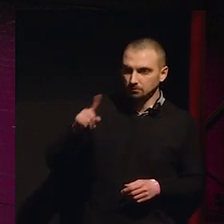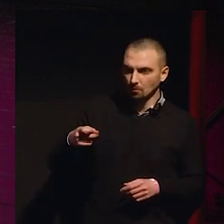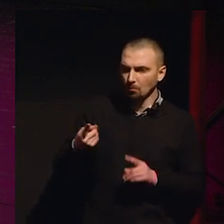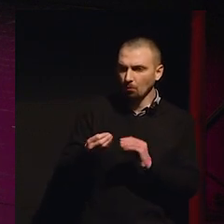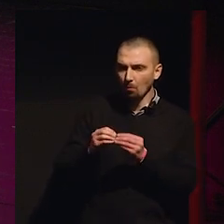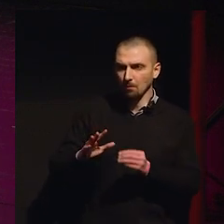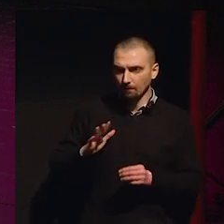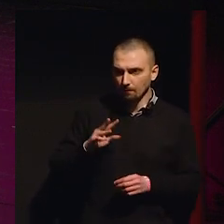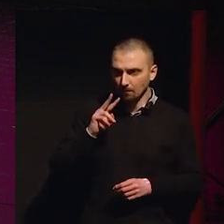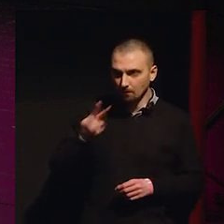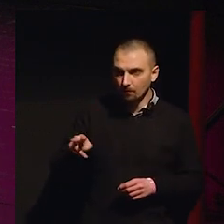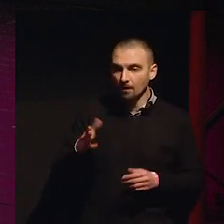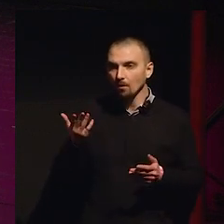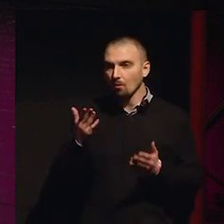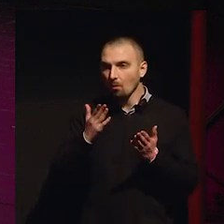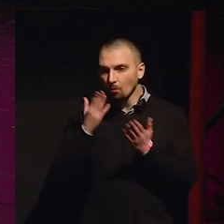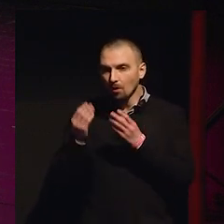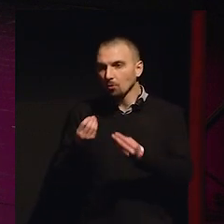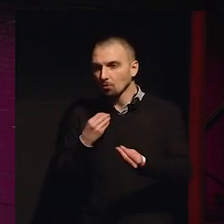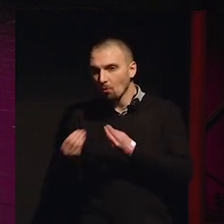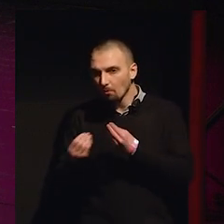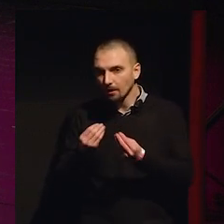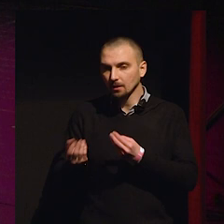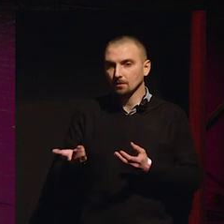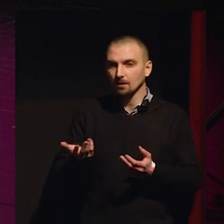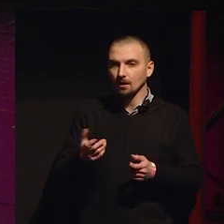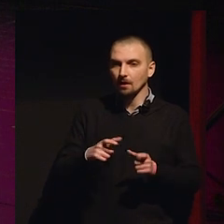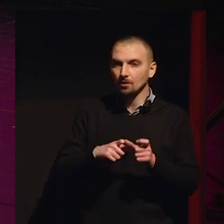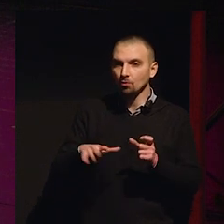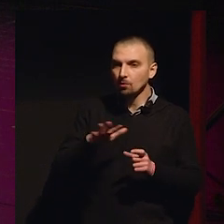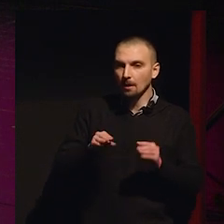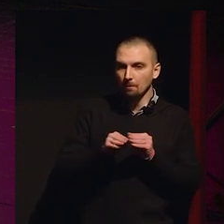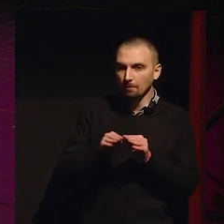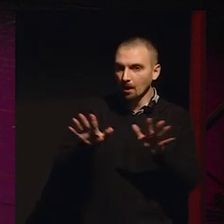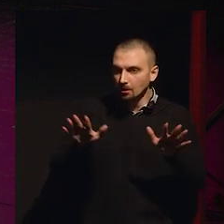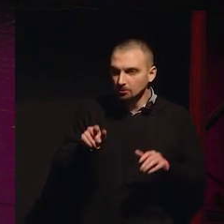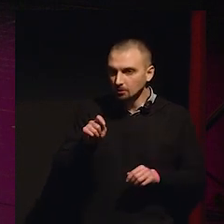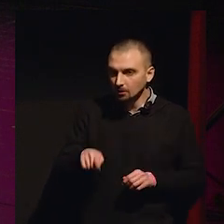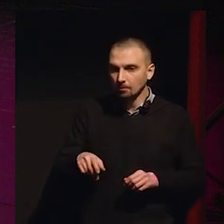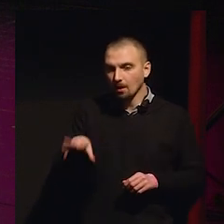Please always keep this in mind in your readings, your conversations, your social media shares.